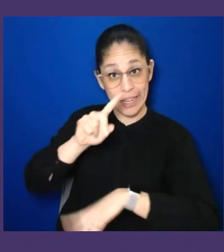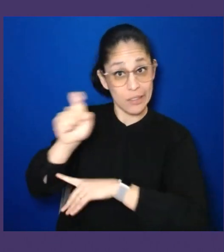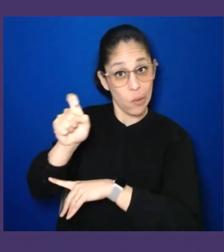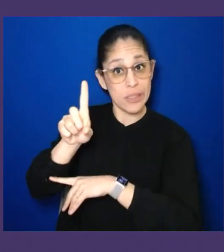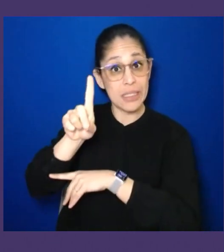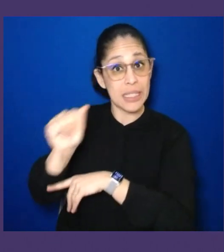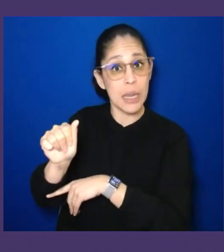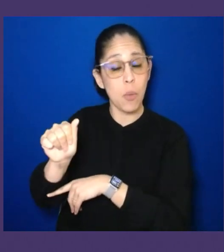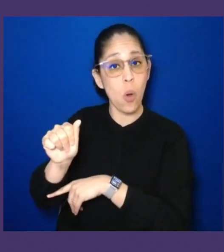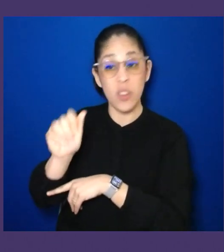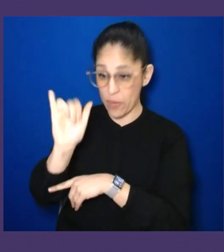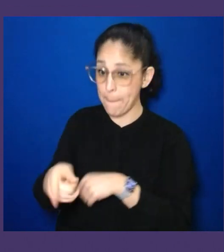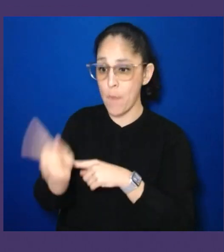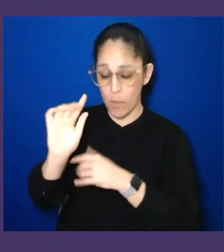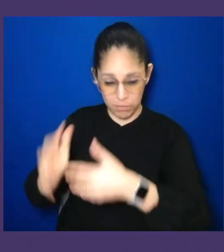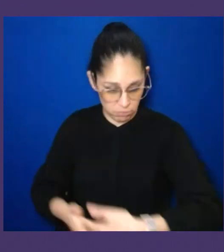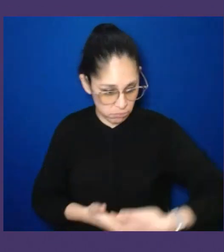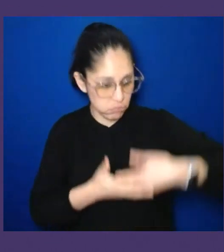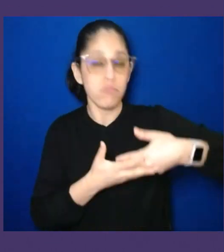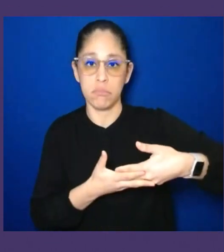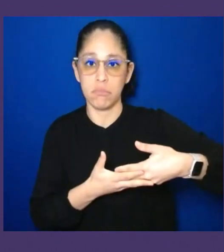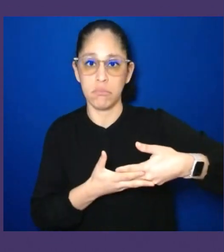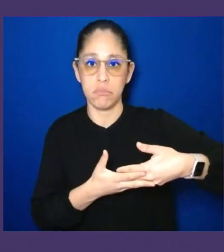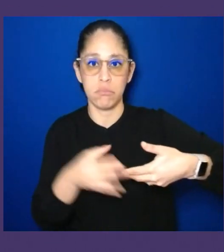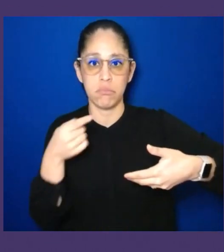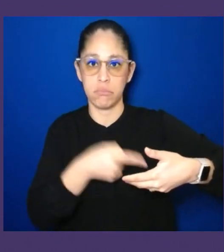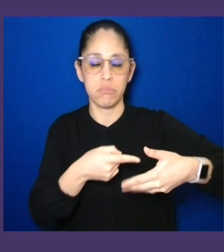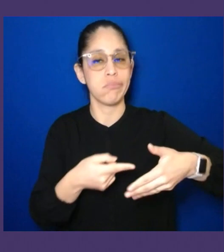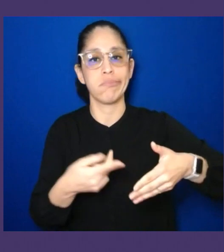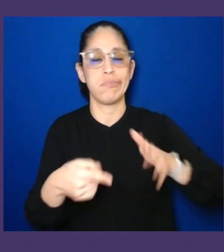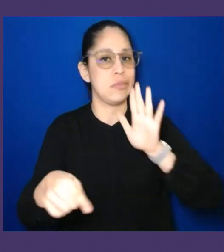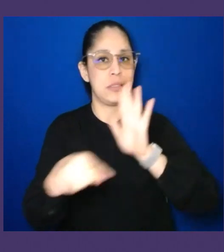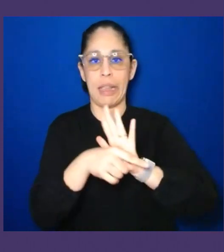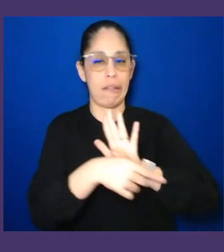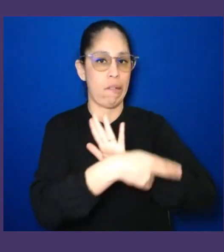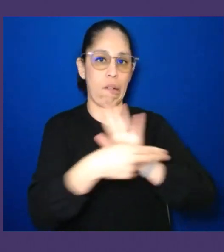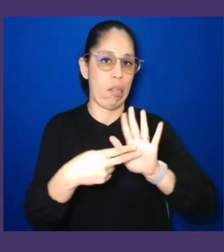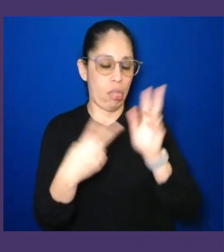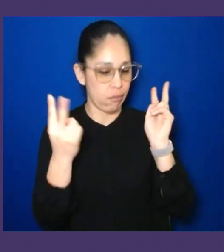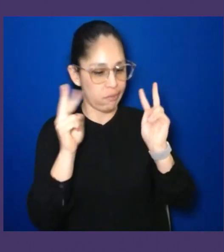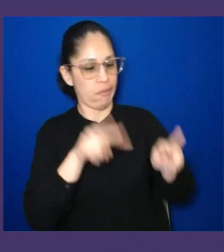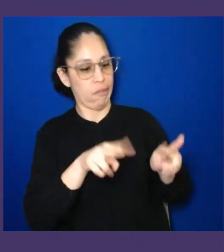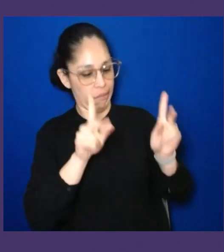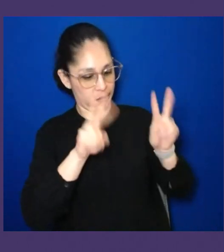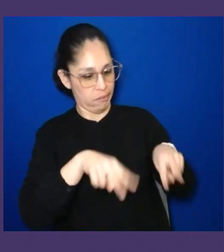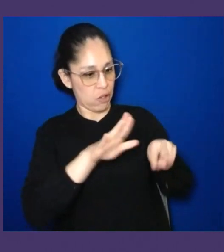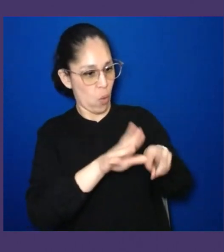they're given all of those negative ableist perceptions around their value as a human being.